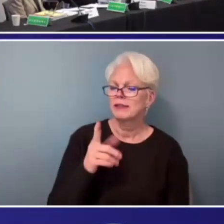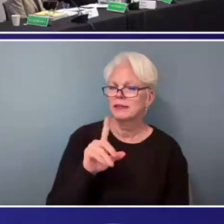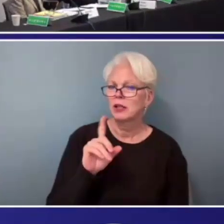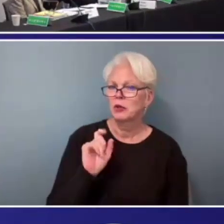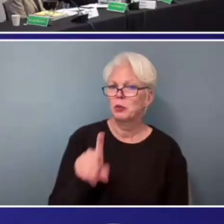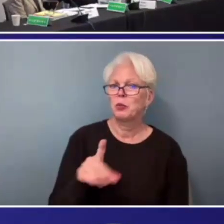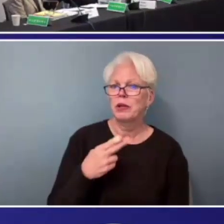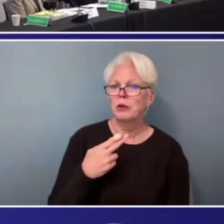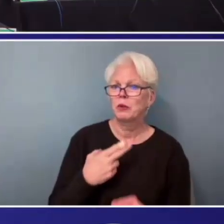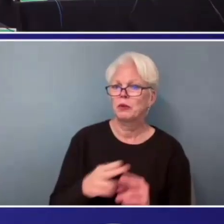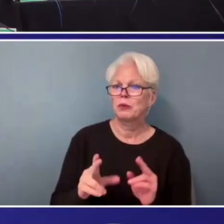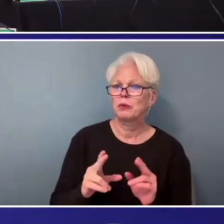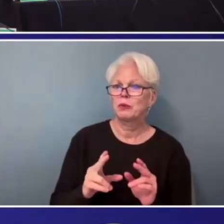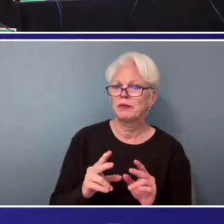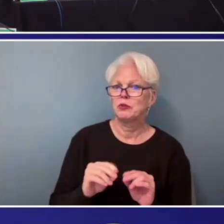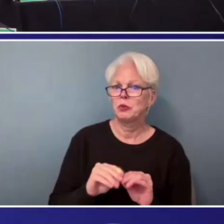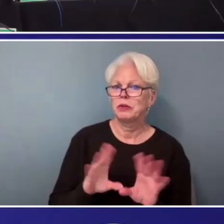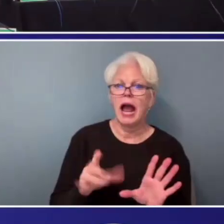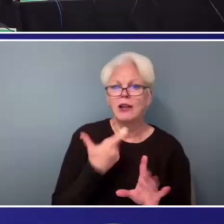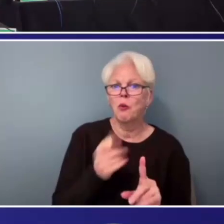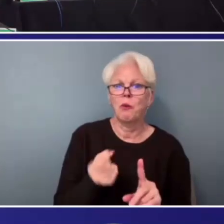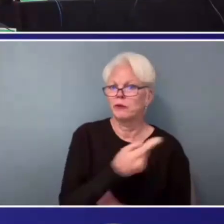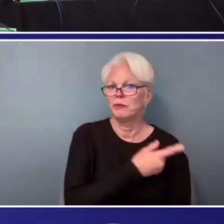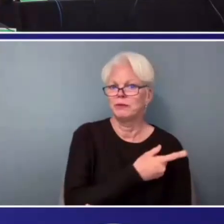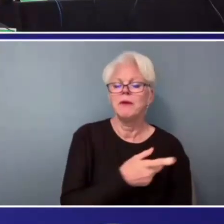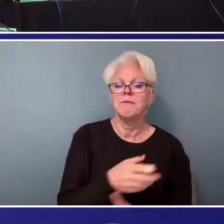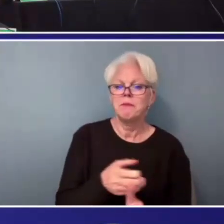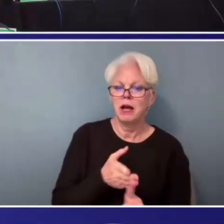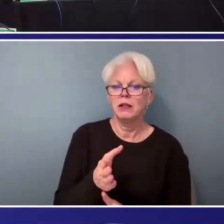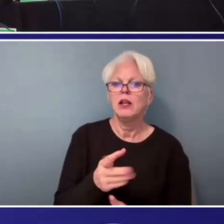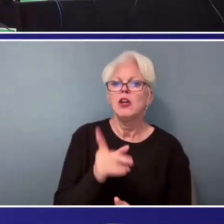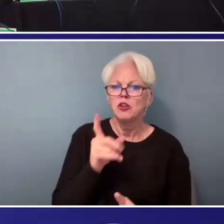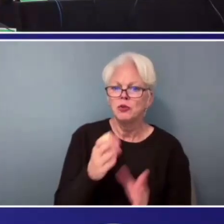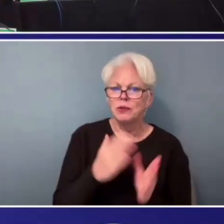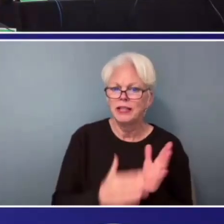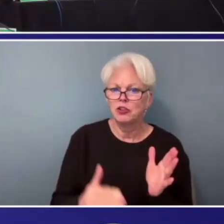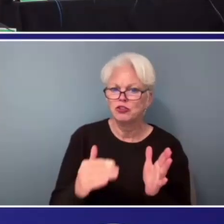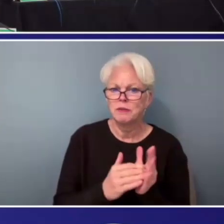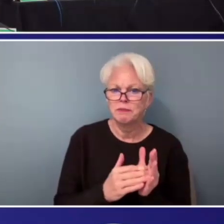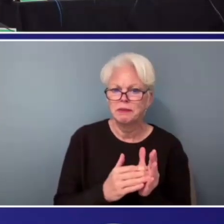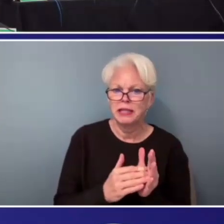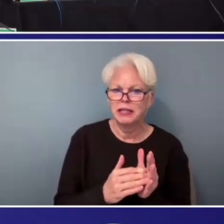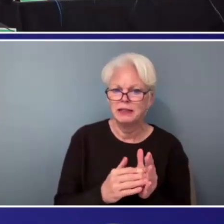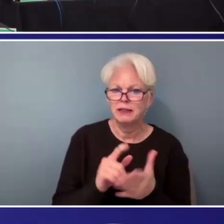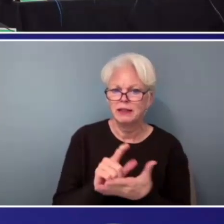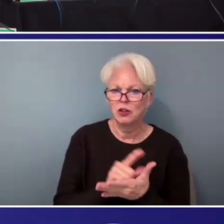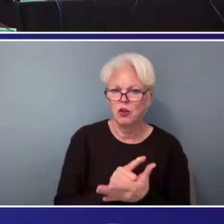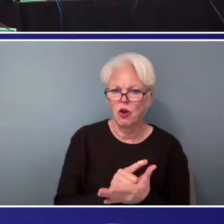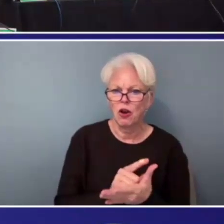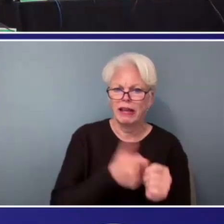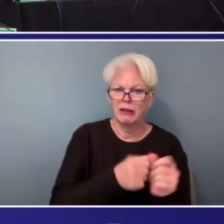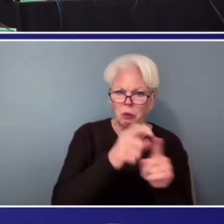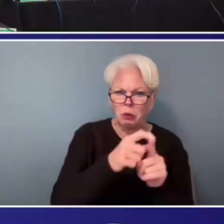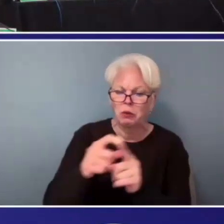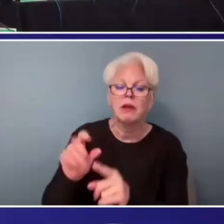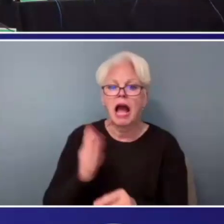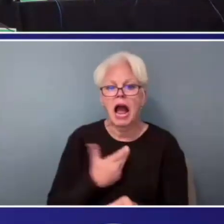us here, but why do you think -- why do you need to repeat the statute word for word here, where, you know, our regulations are obviously based off of a statute.